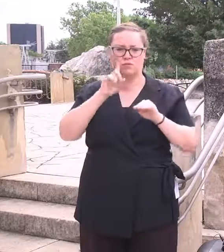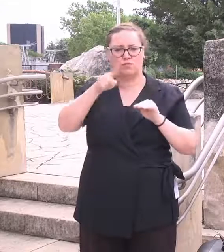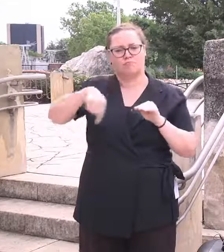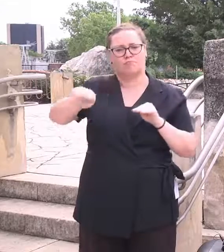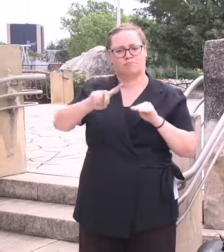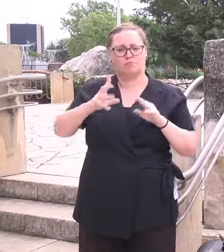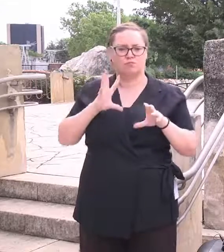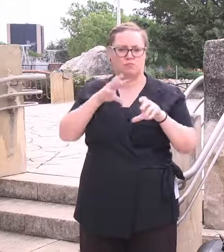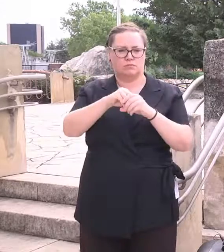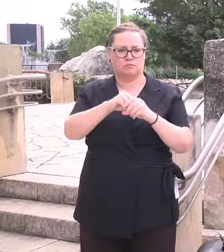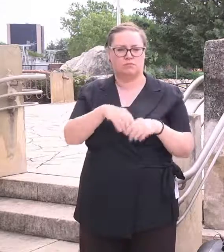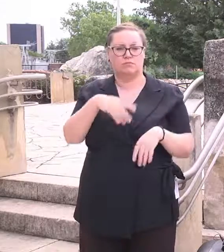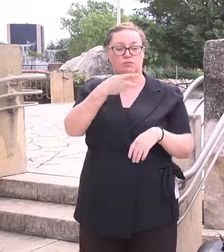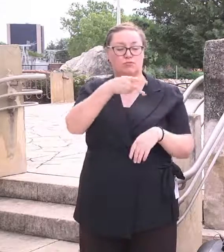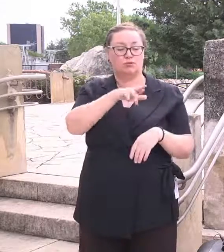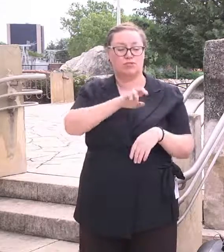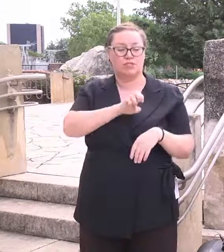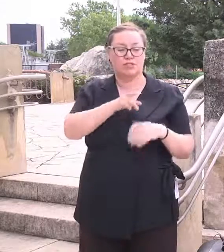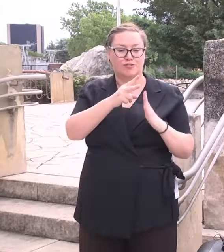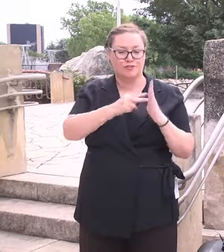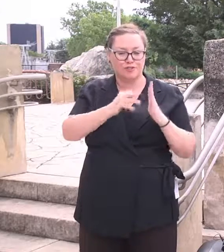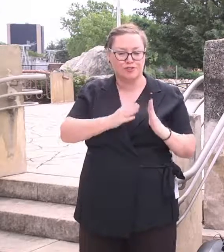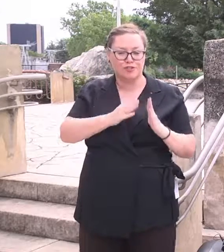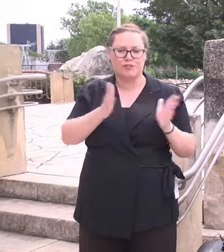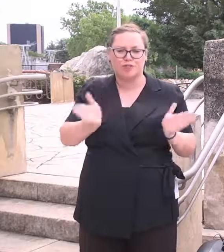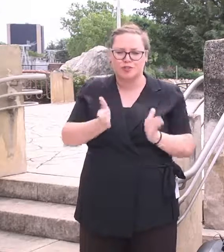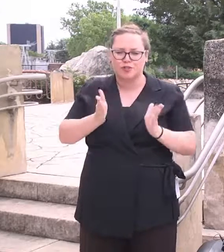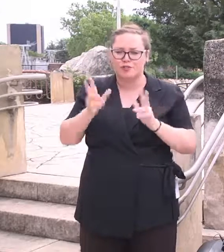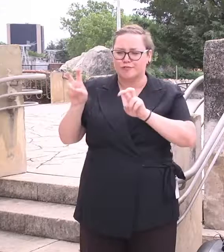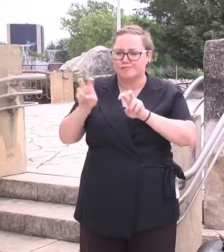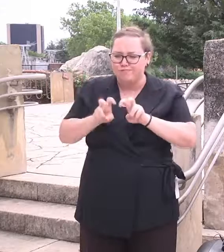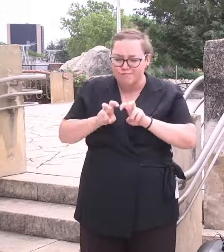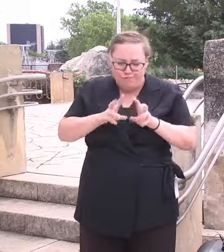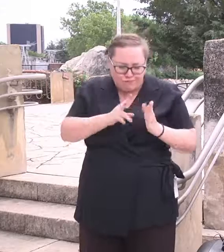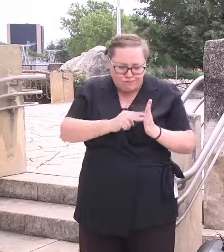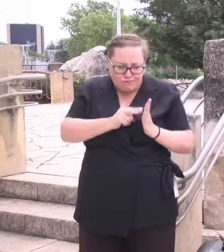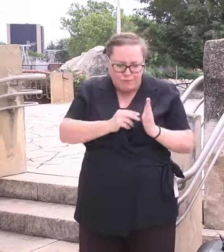pre-readers program encourages caregivers to read with their young readers age birth